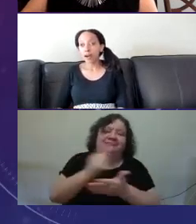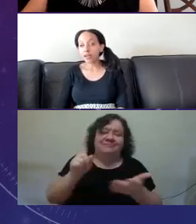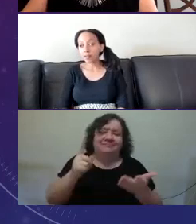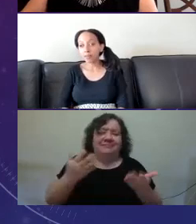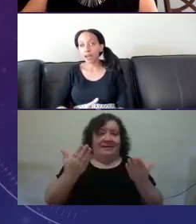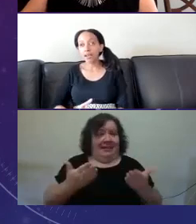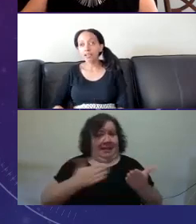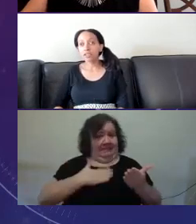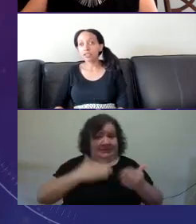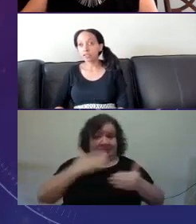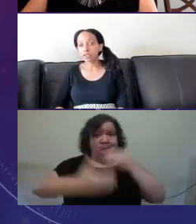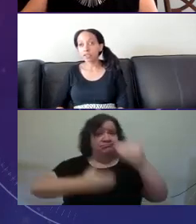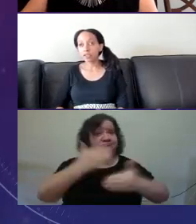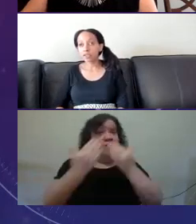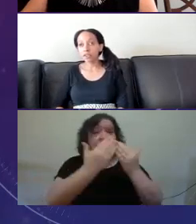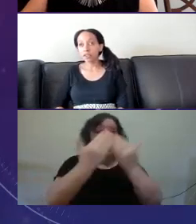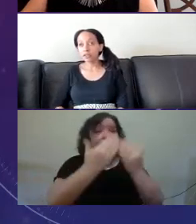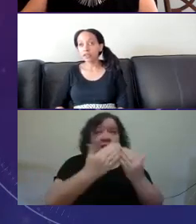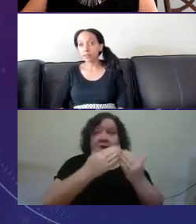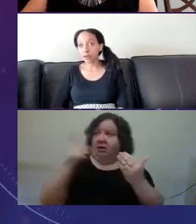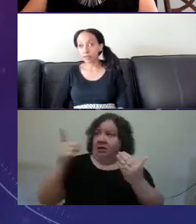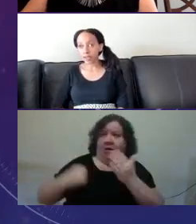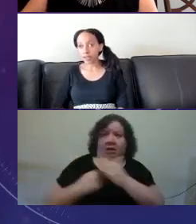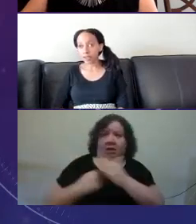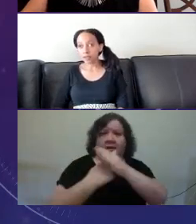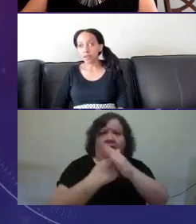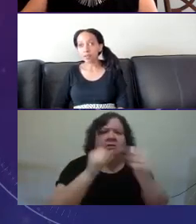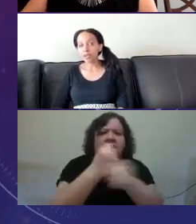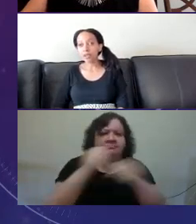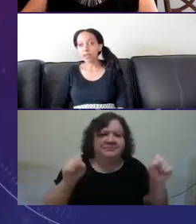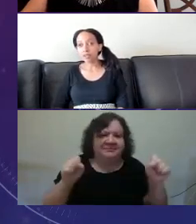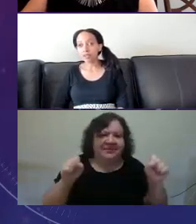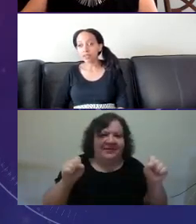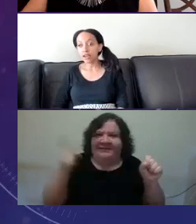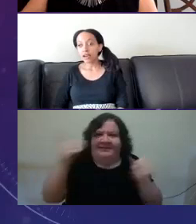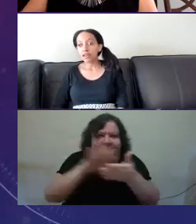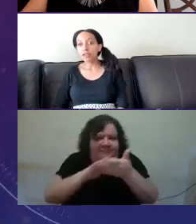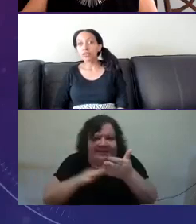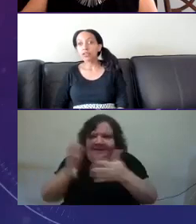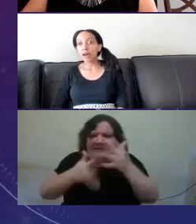of the blind students learning process or a median circle there's no absolute